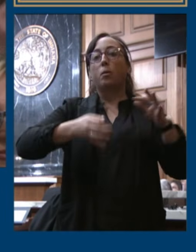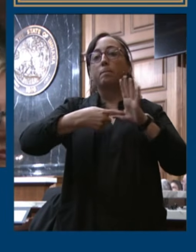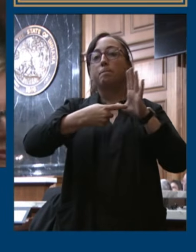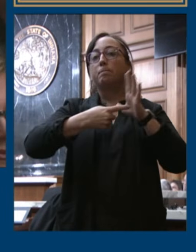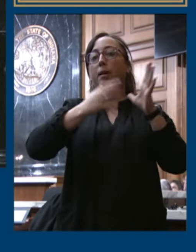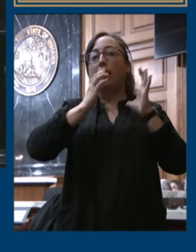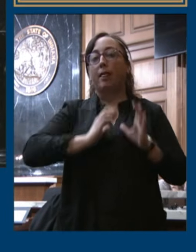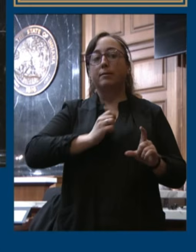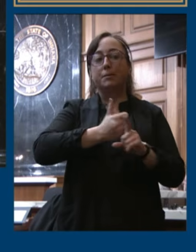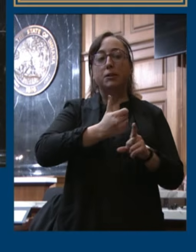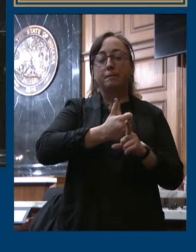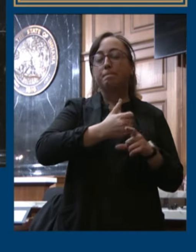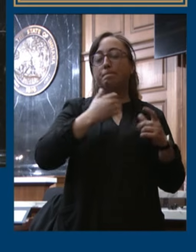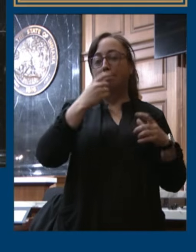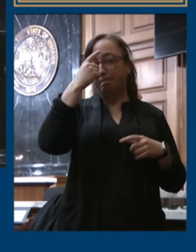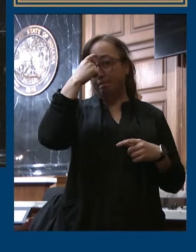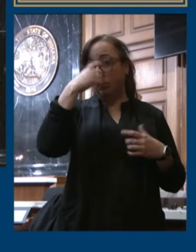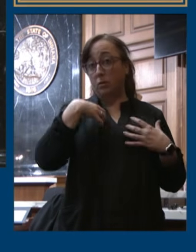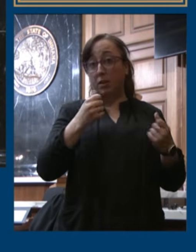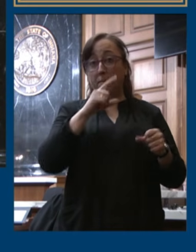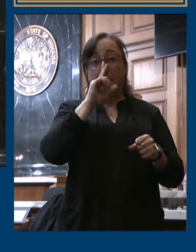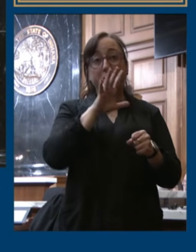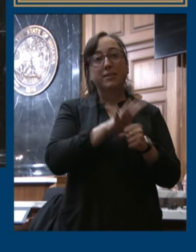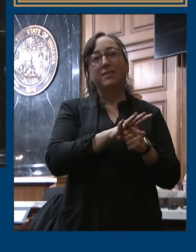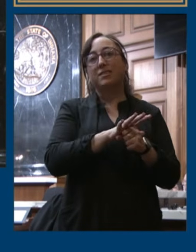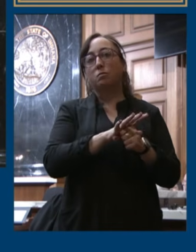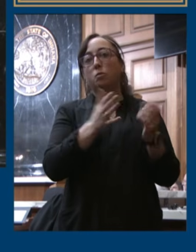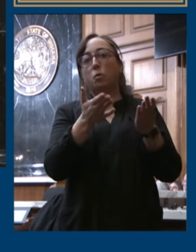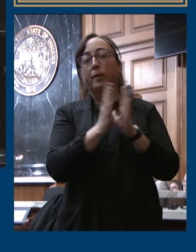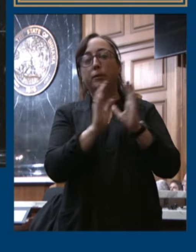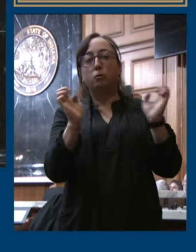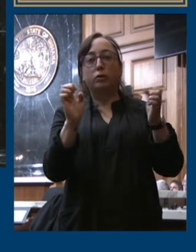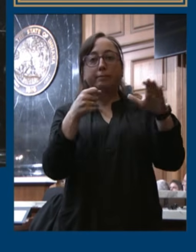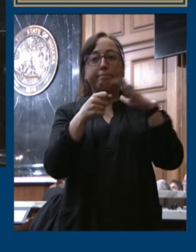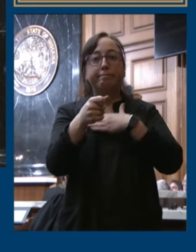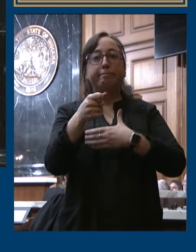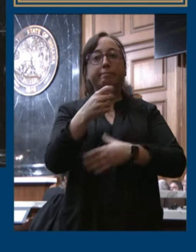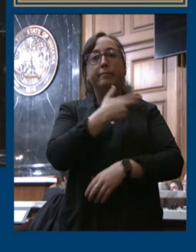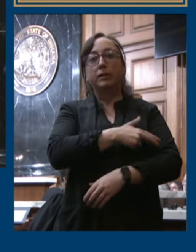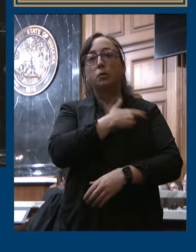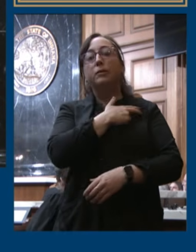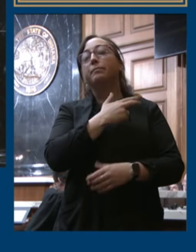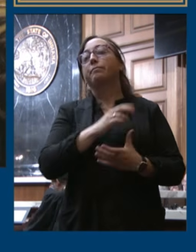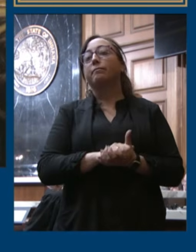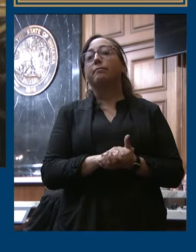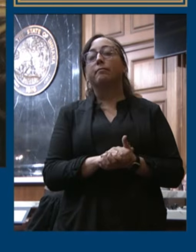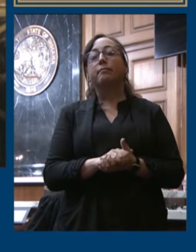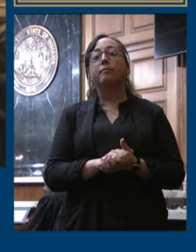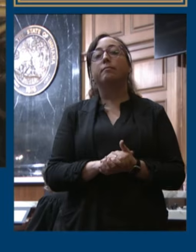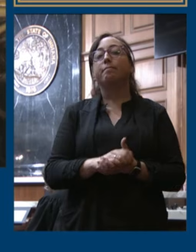COMMITMENTS AND REQUESTS FOR EMERGENCY DETENTION, AND HE CARES DEEPLY ABOUT THOSE SUFFERING FROM SUBSTANCE